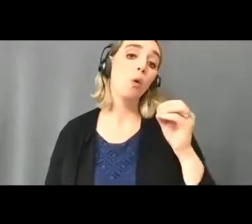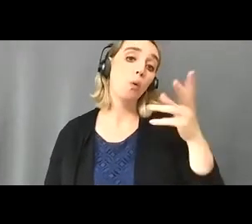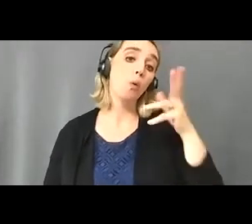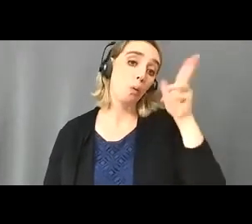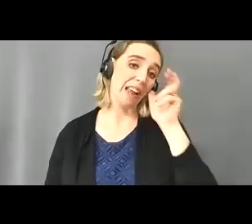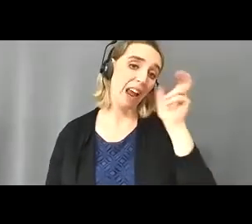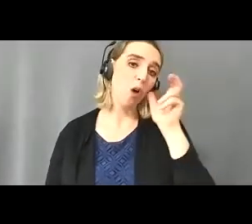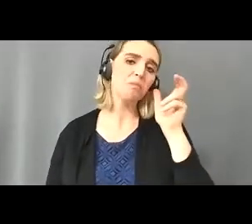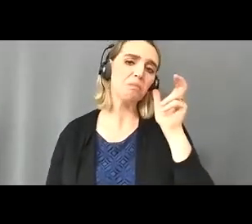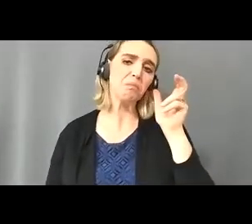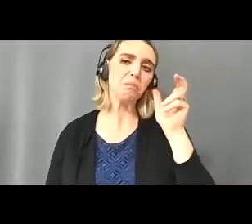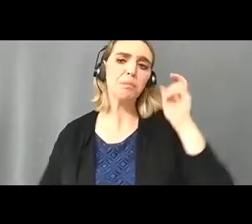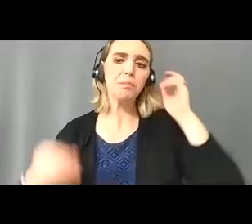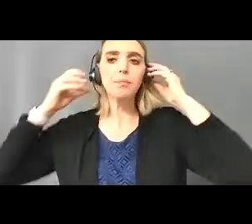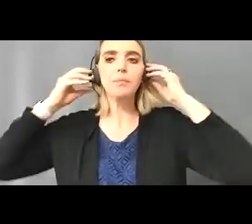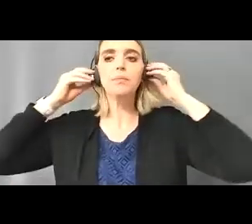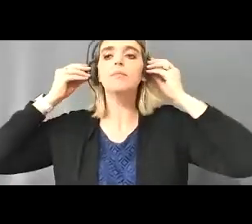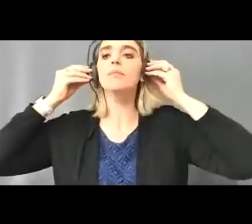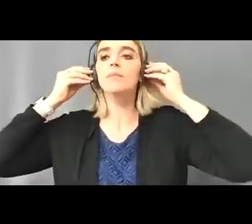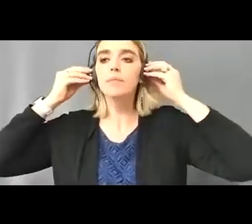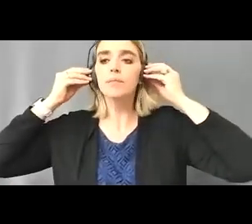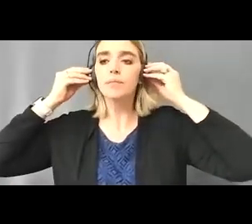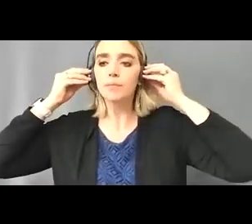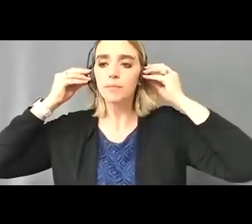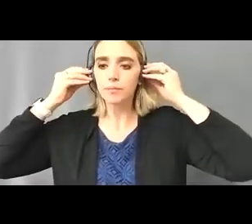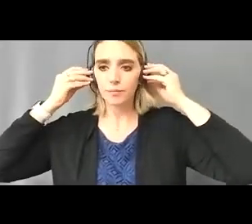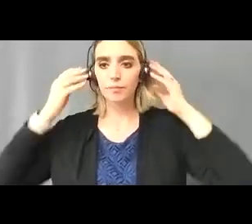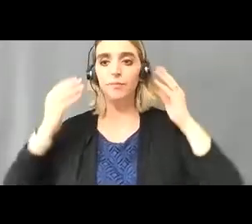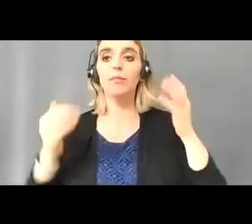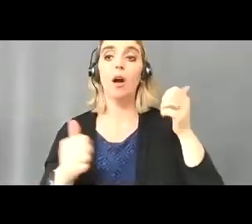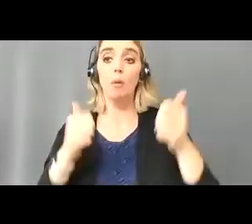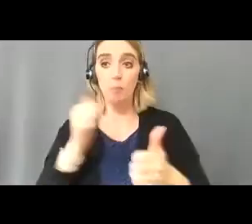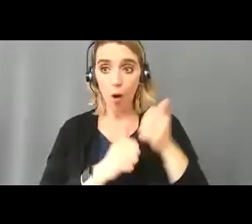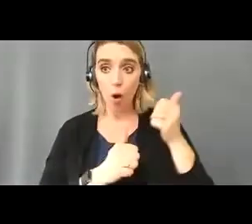Probably the thing we hear most frequently from people who come to our classes